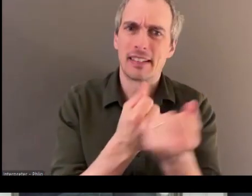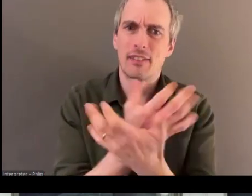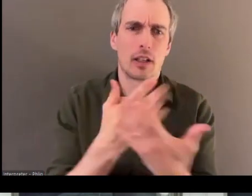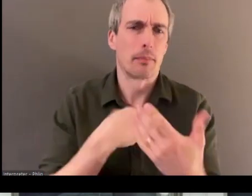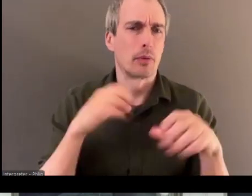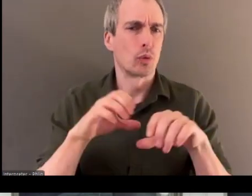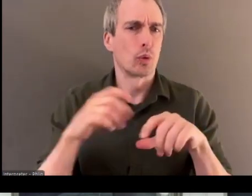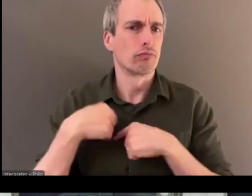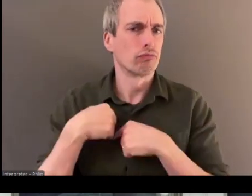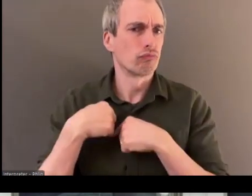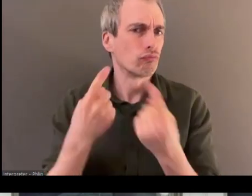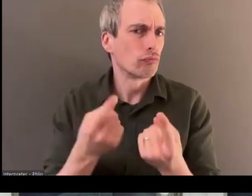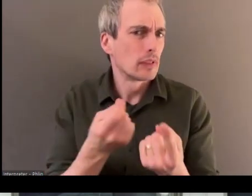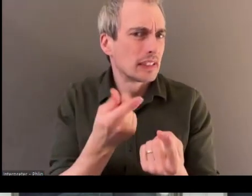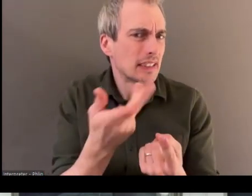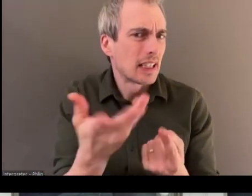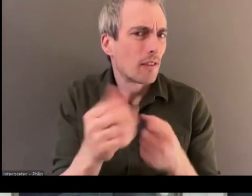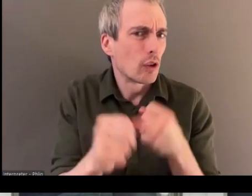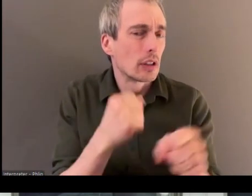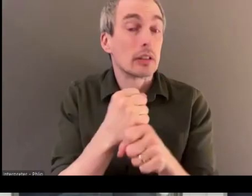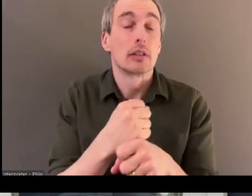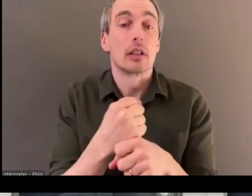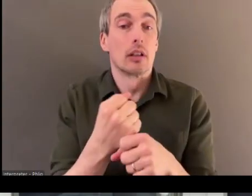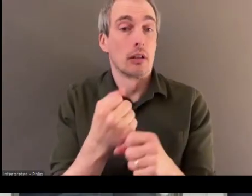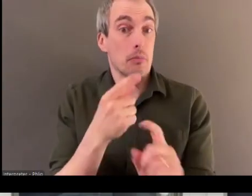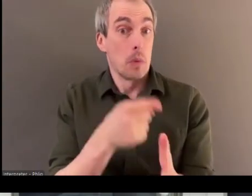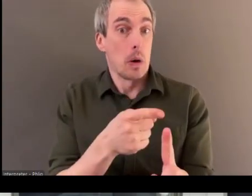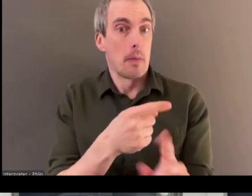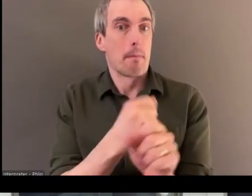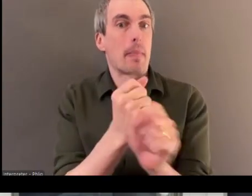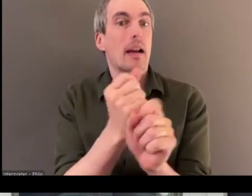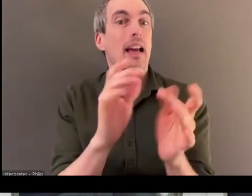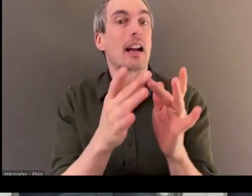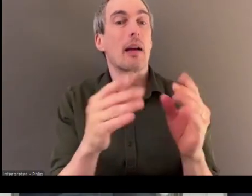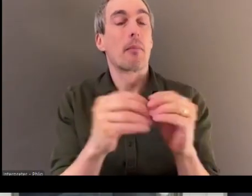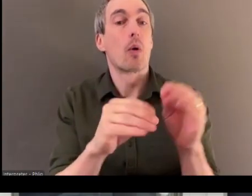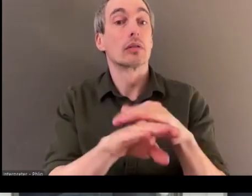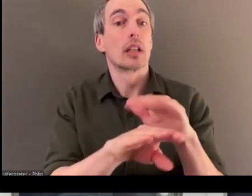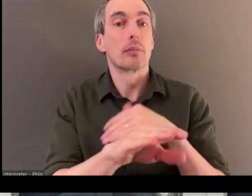accessible to people, not only with disabilities, but people all over the world.